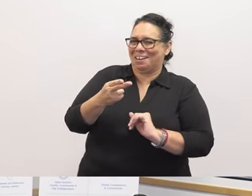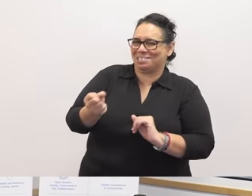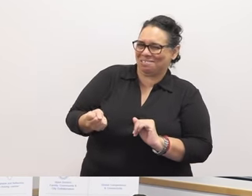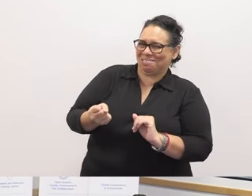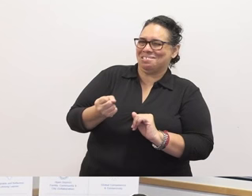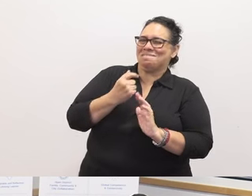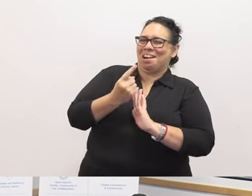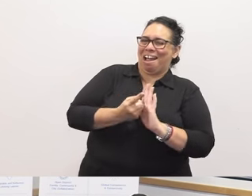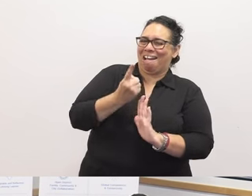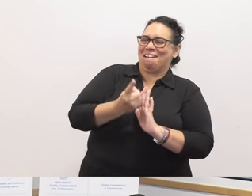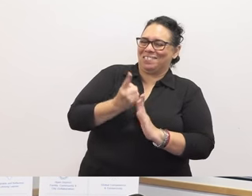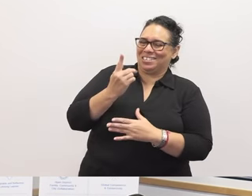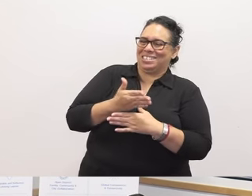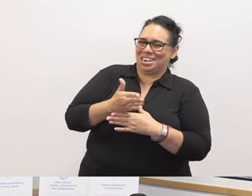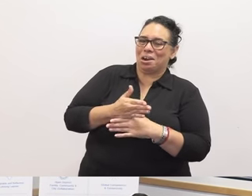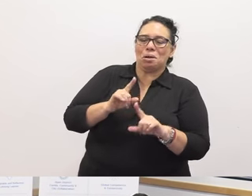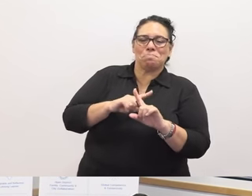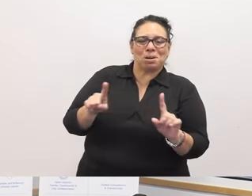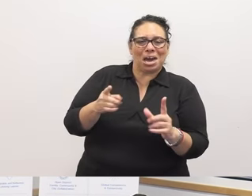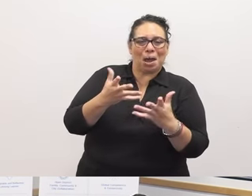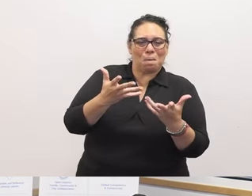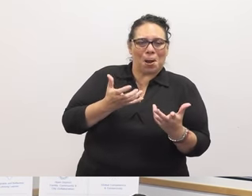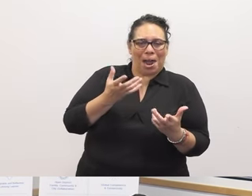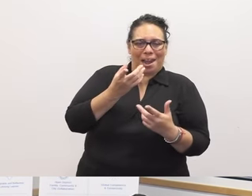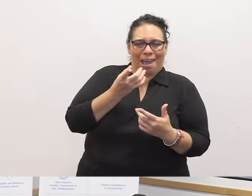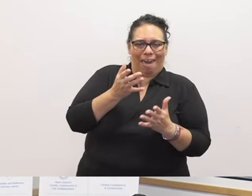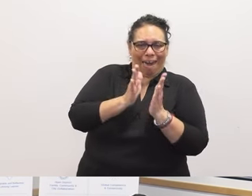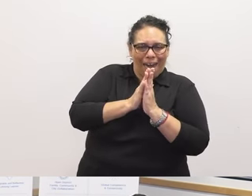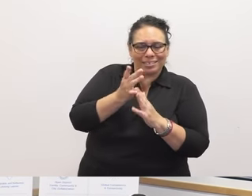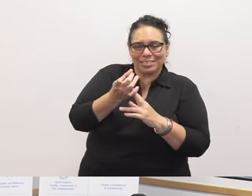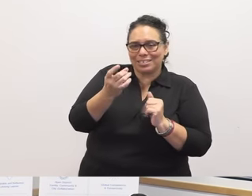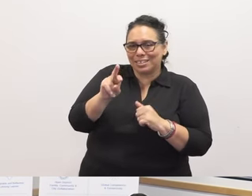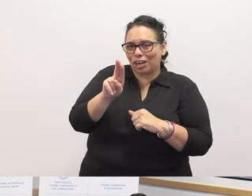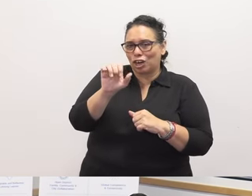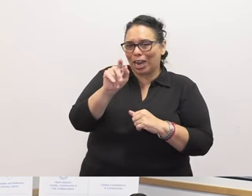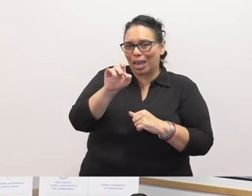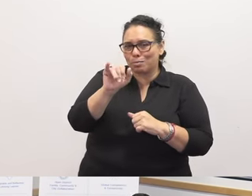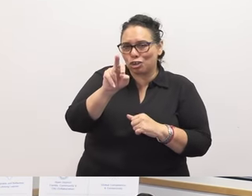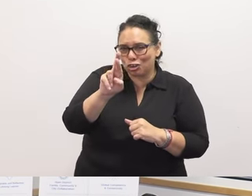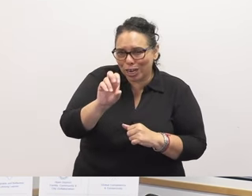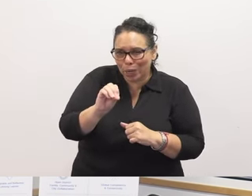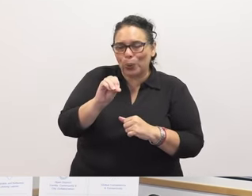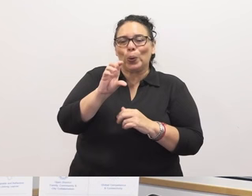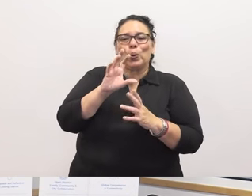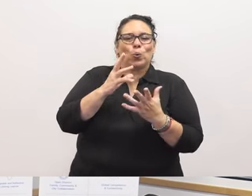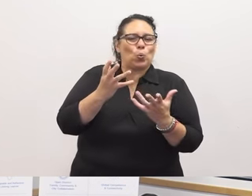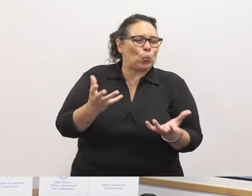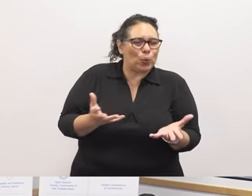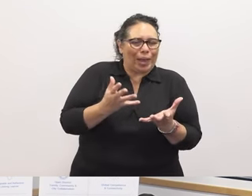but I do wanna ask Dr. Camerino if there's anything either that you heard that you could share is kind of what we're trying to do to take these positive outliers